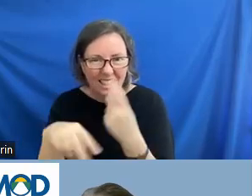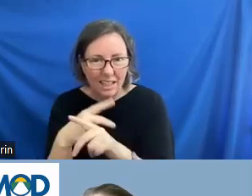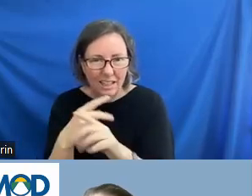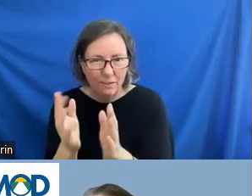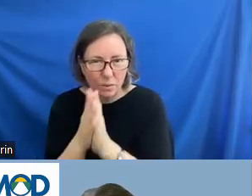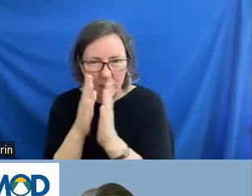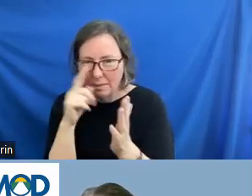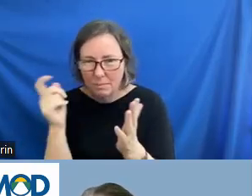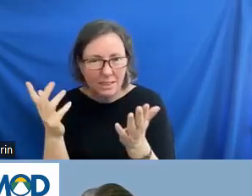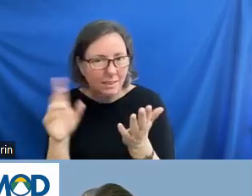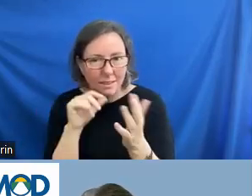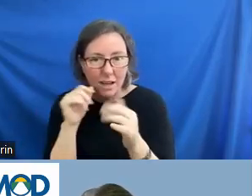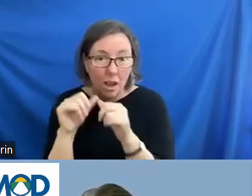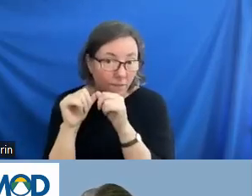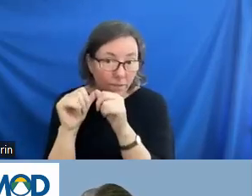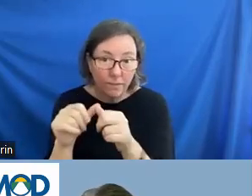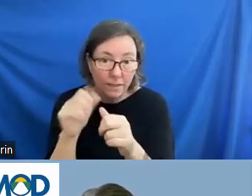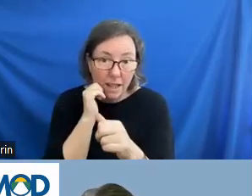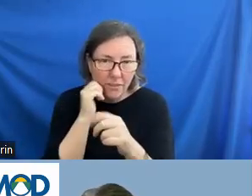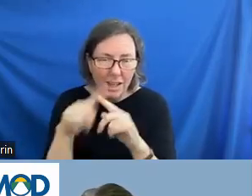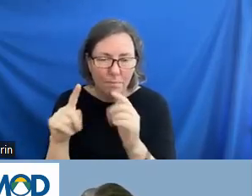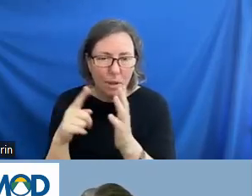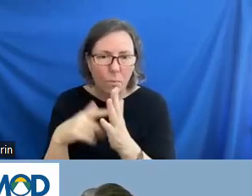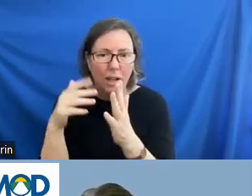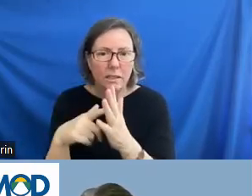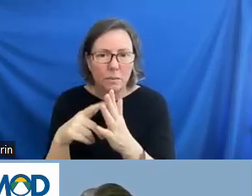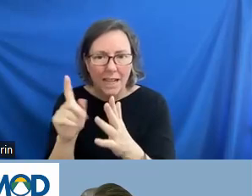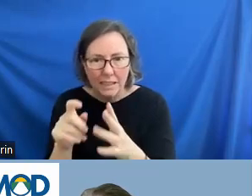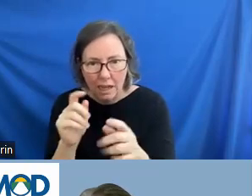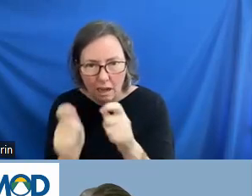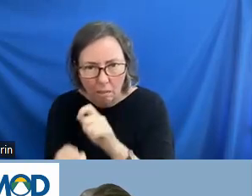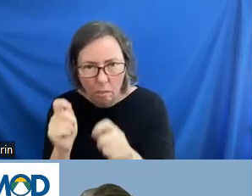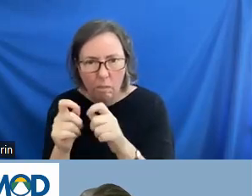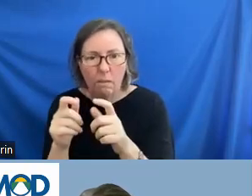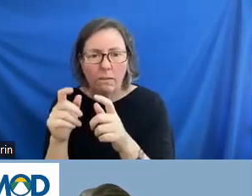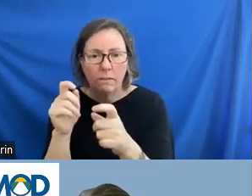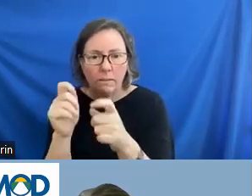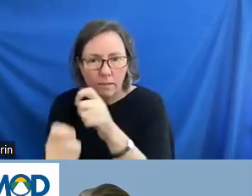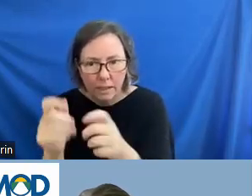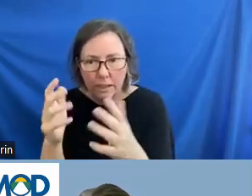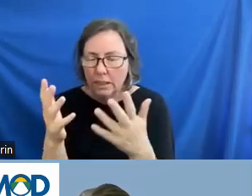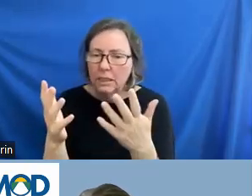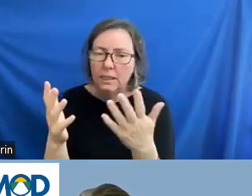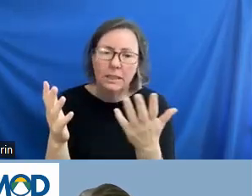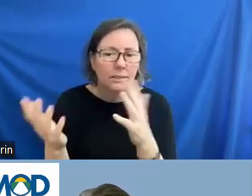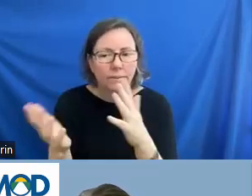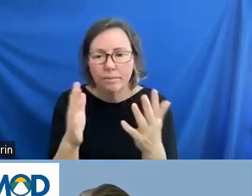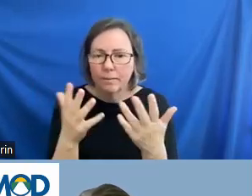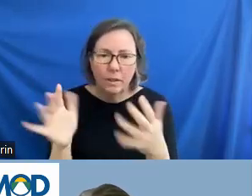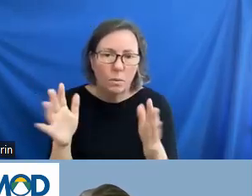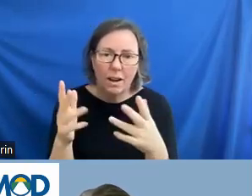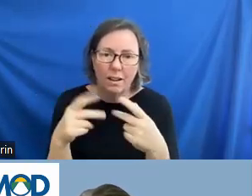not easy for them to do but we also don't want to -- it sounds terrible -- but let folks have